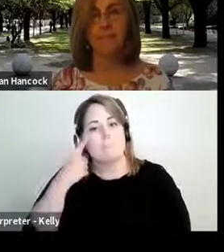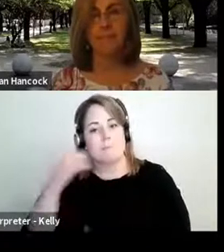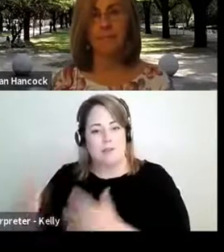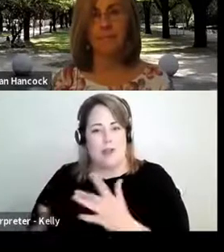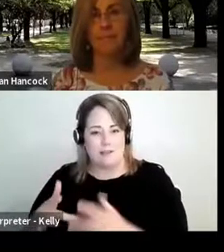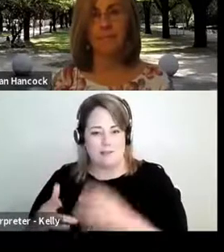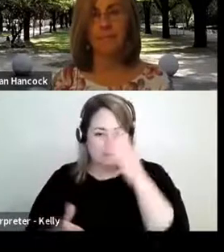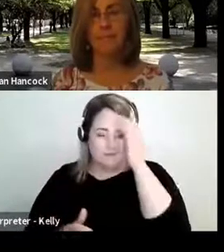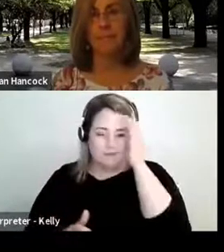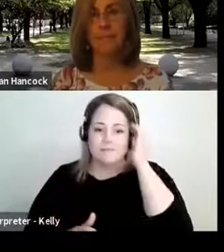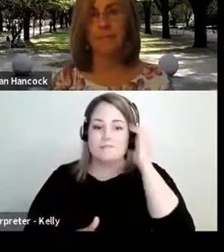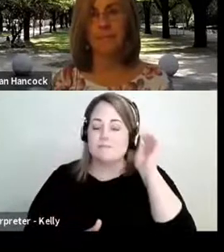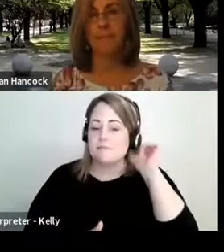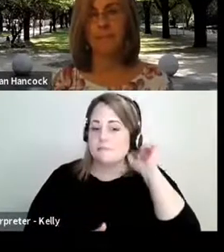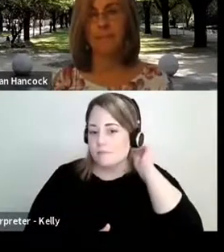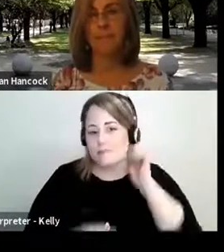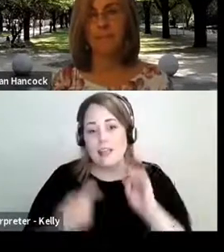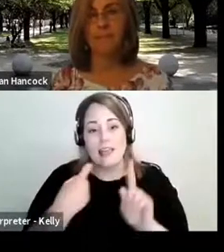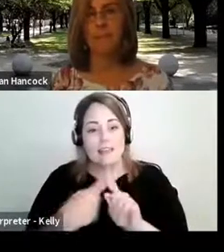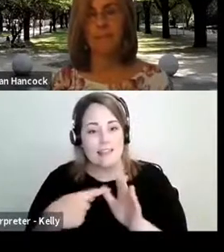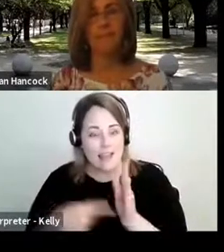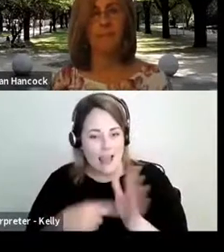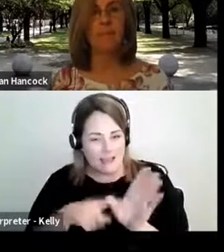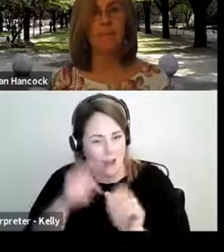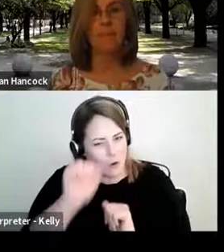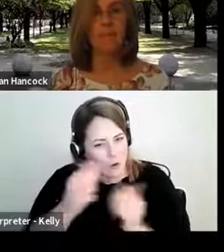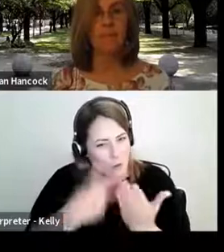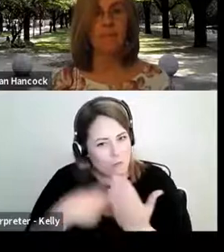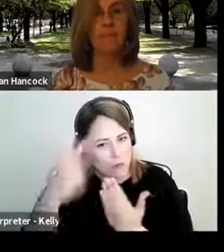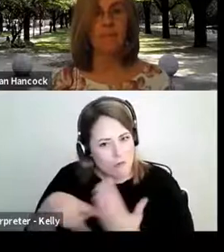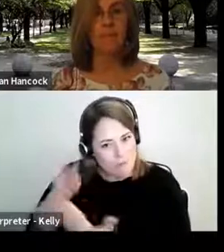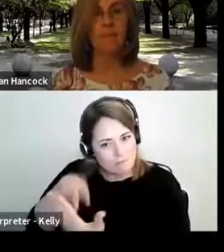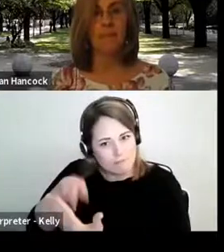that your program borrowed from those resources too. So do you want to introduce yourself?